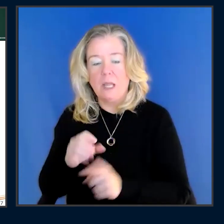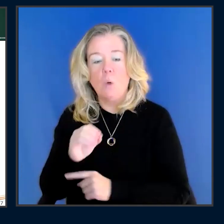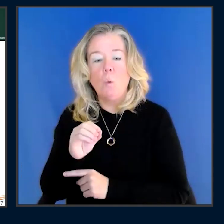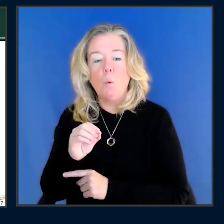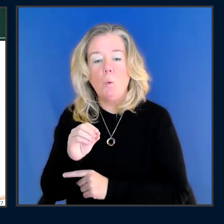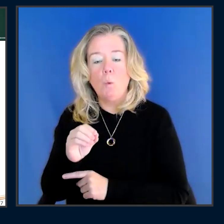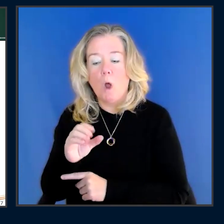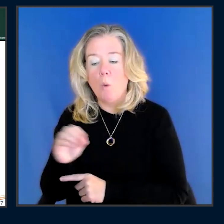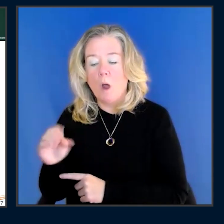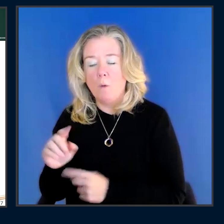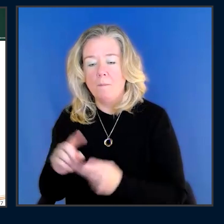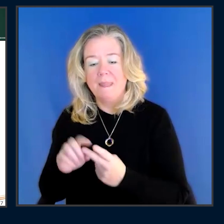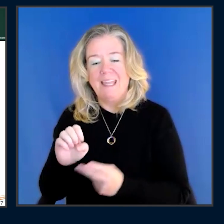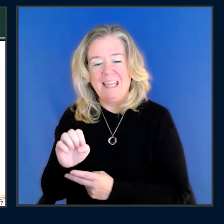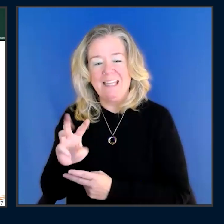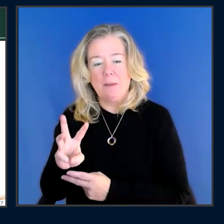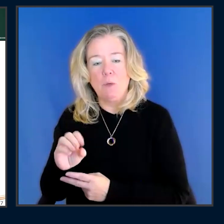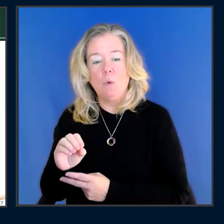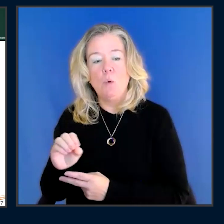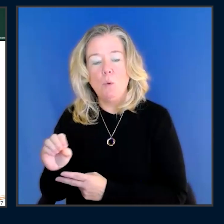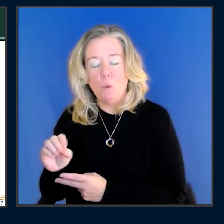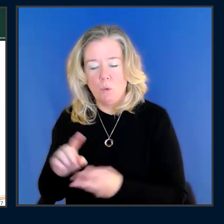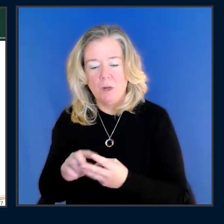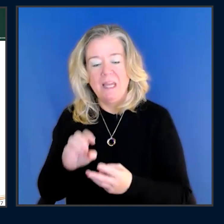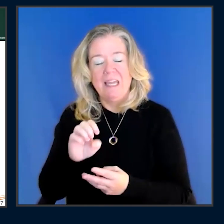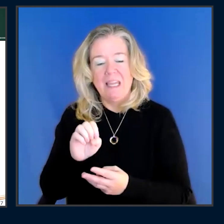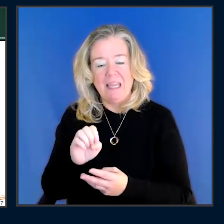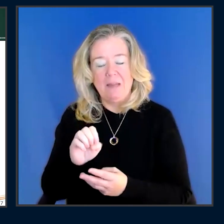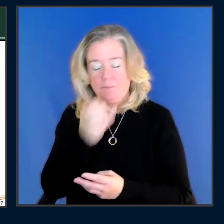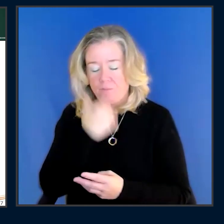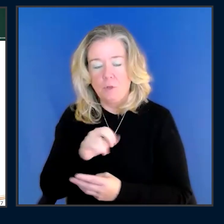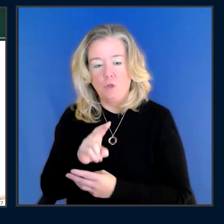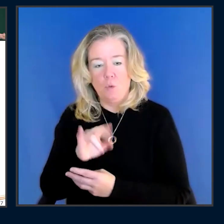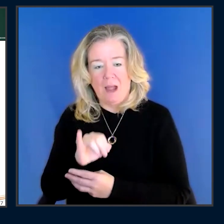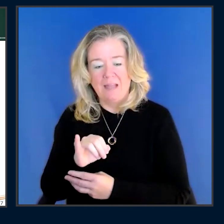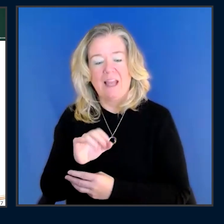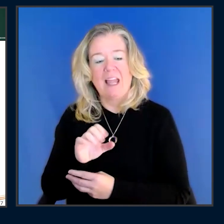It could be O-O. It could be E-W. It could be E-- It could be U-I like in "suit."